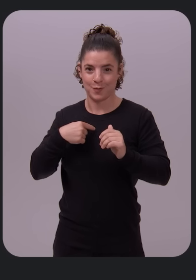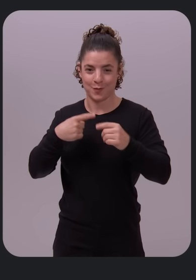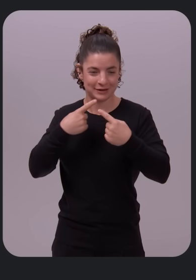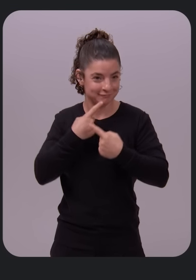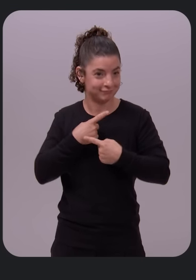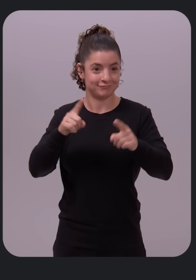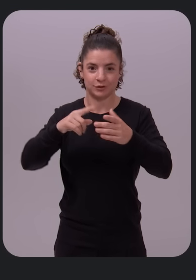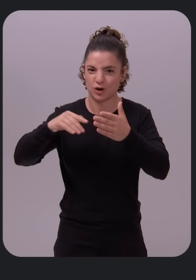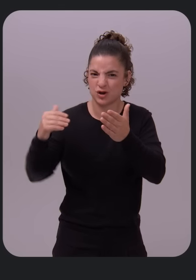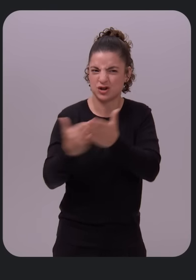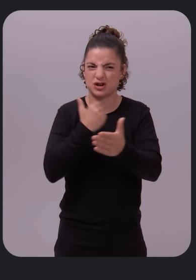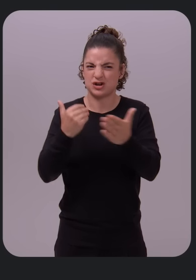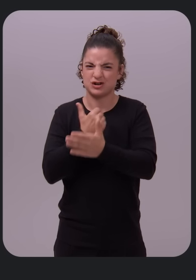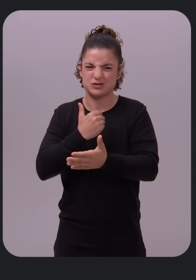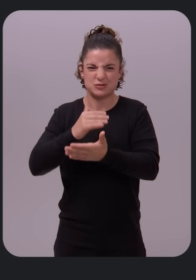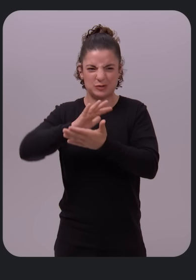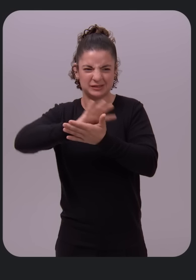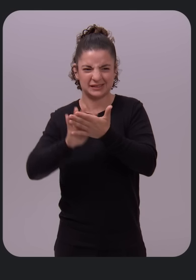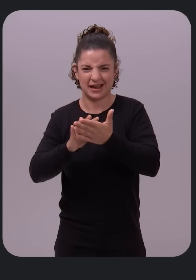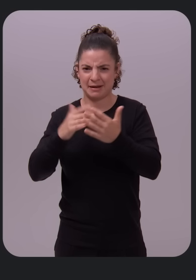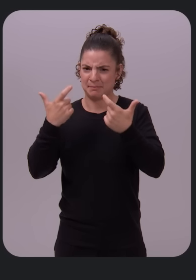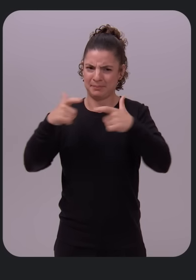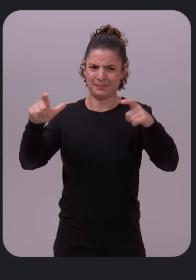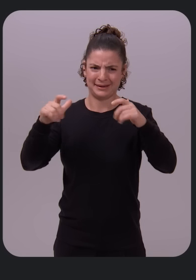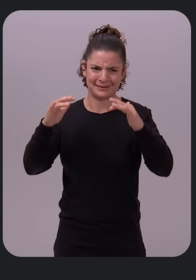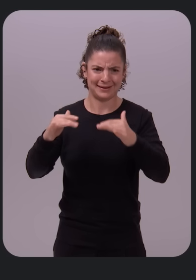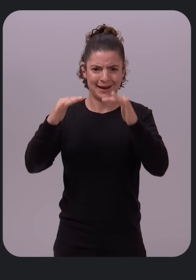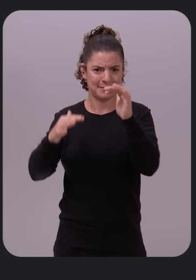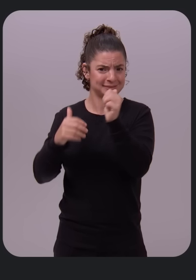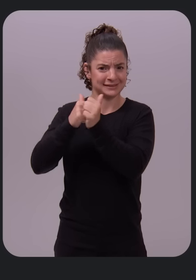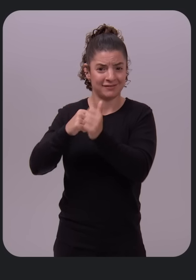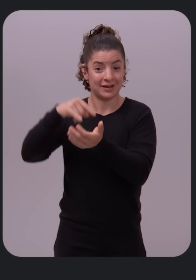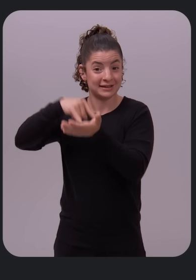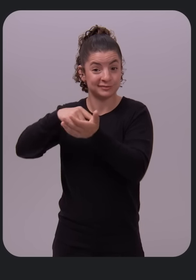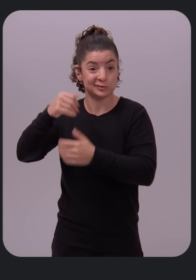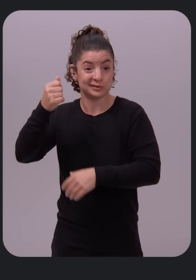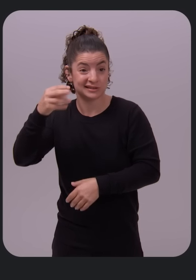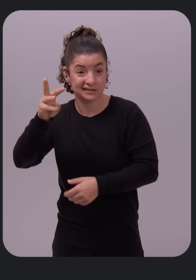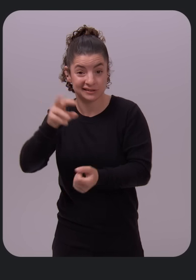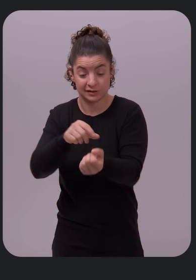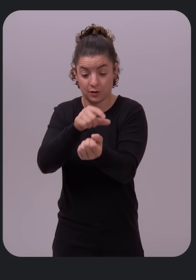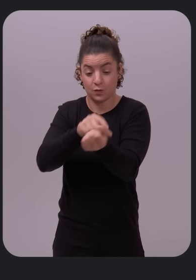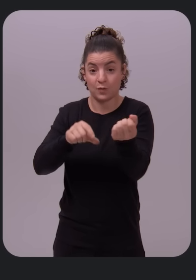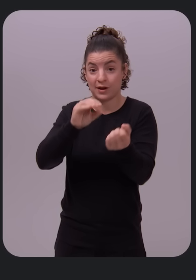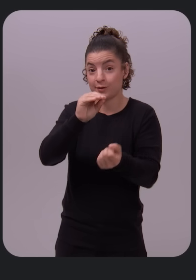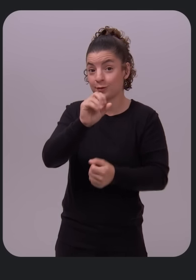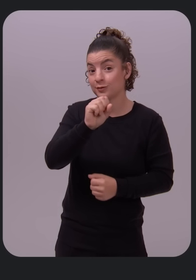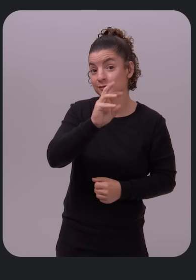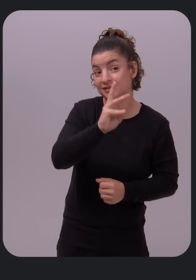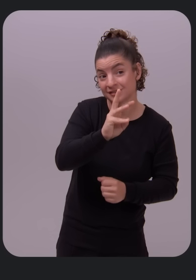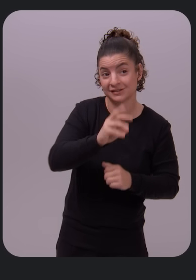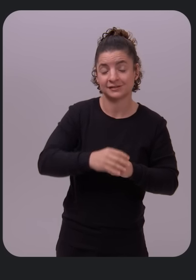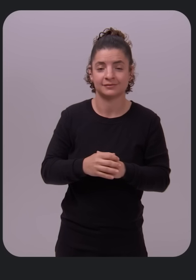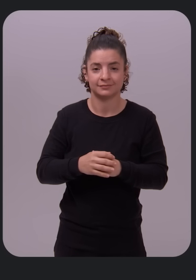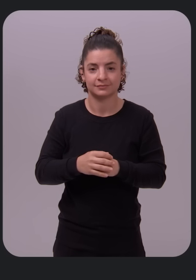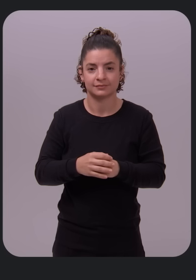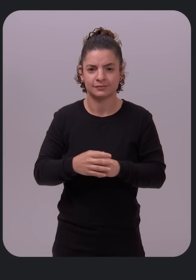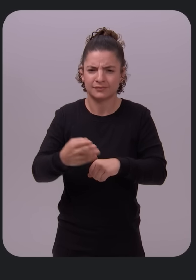we unveiled a bold new design, and major updates to Android 16 and Wear OS 6.